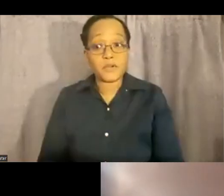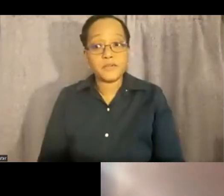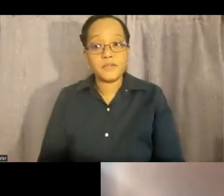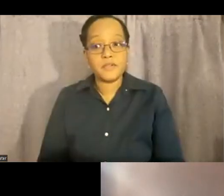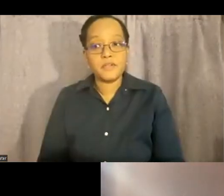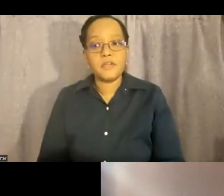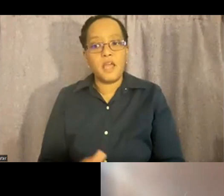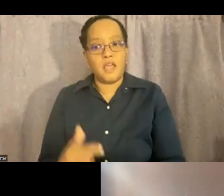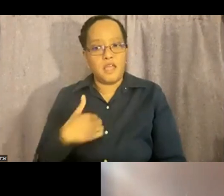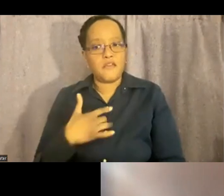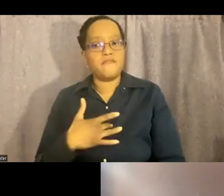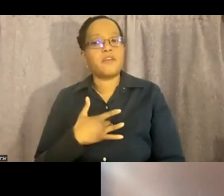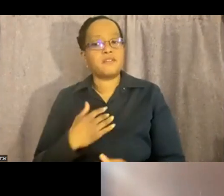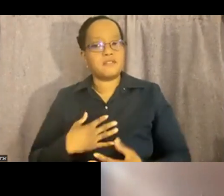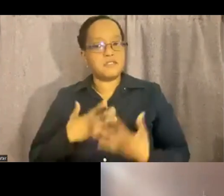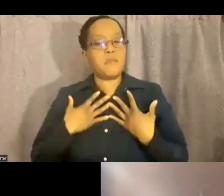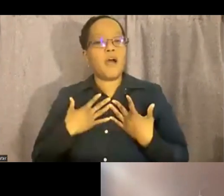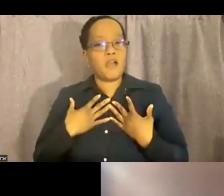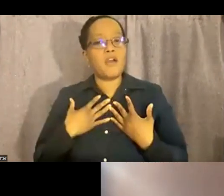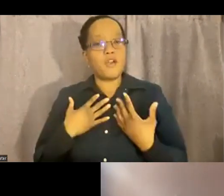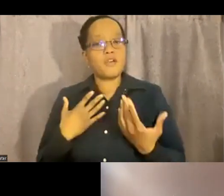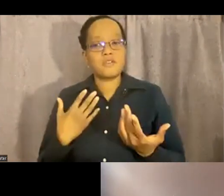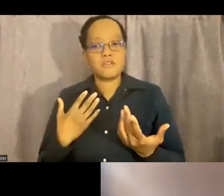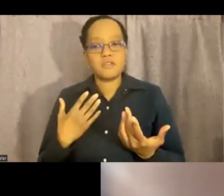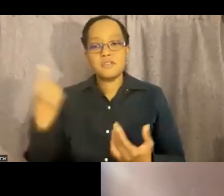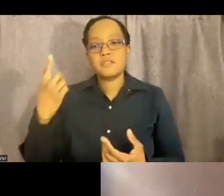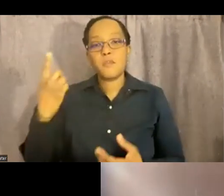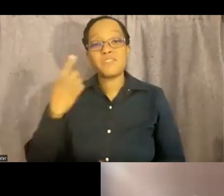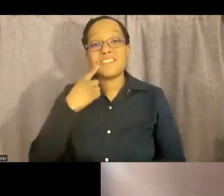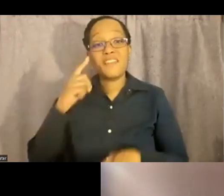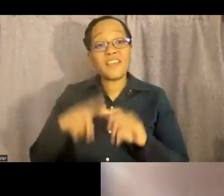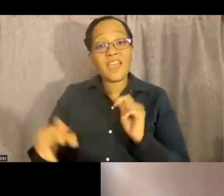to do that for sure . >> SPEAKER: We are getting some requests in